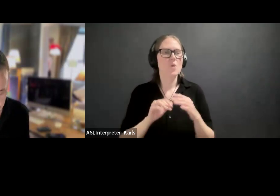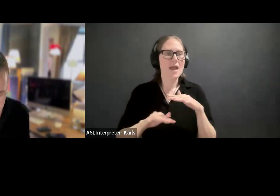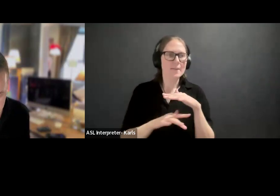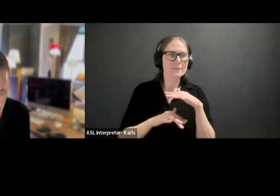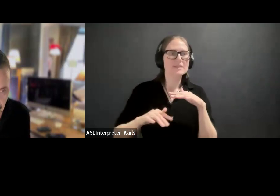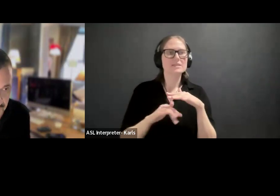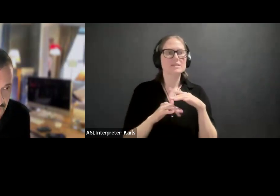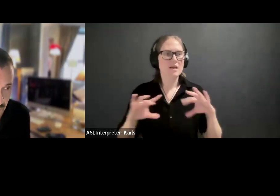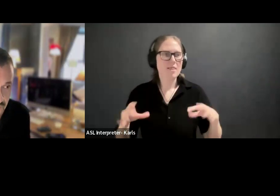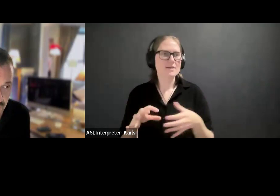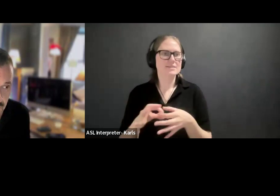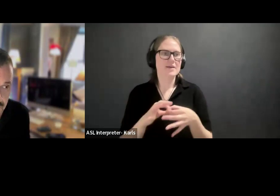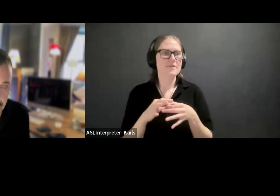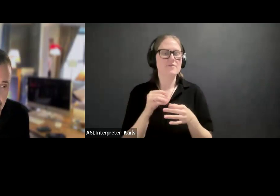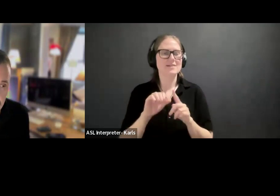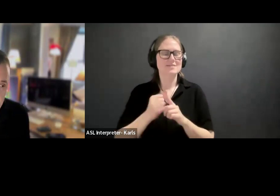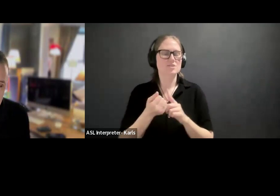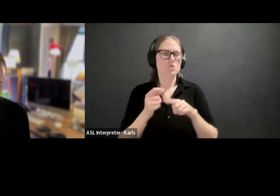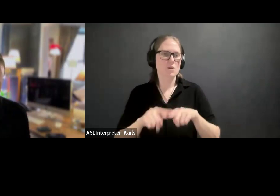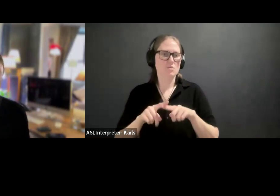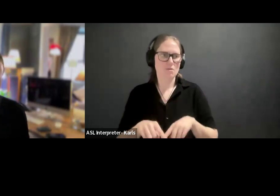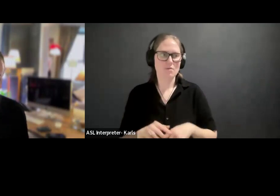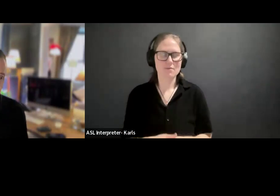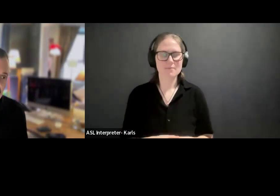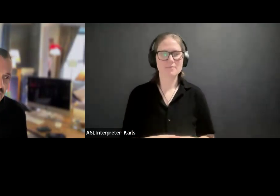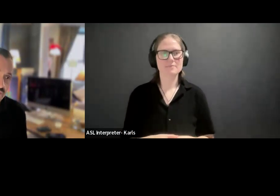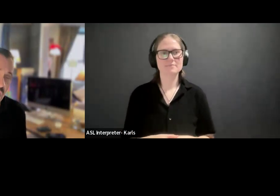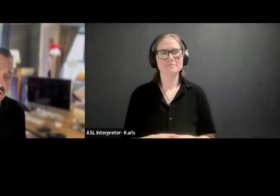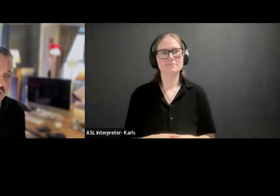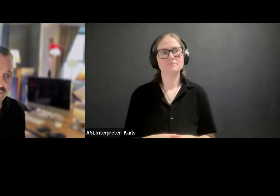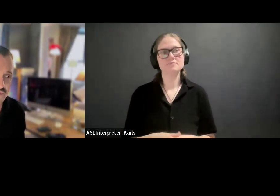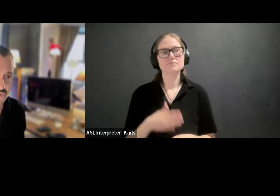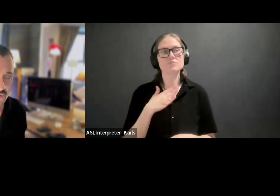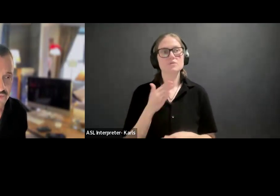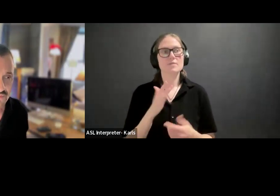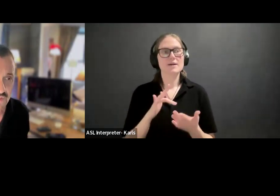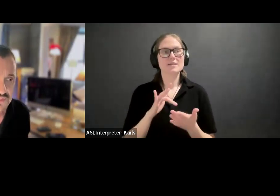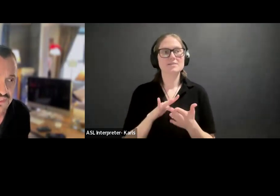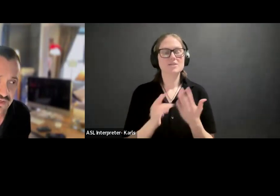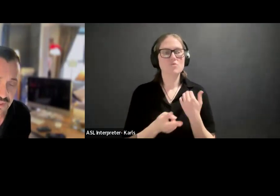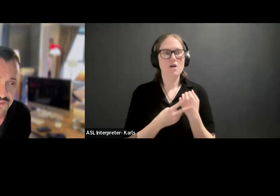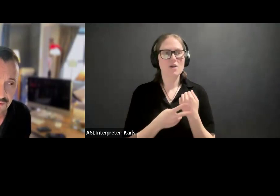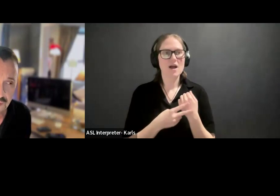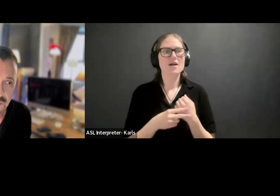and situational. My central archive is the journals of Philip C. Van Buskirk.